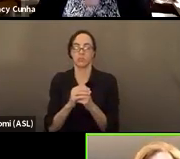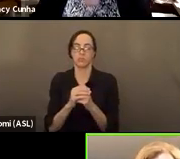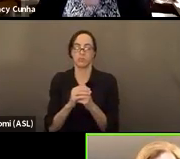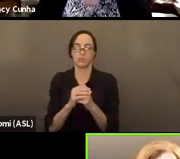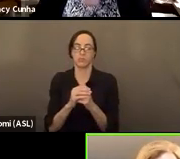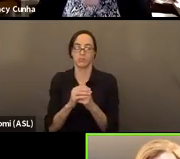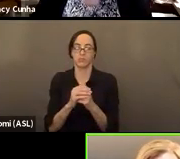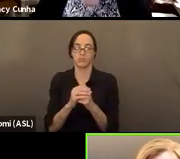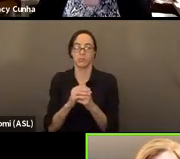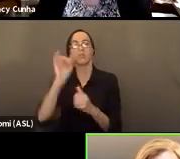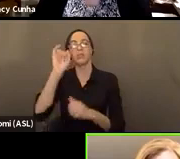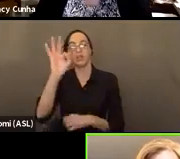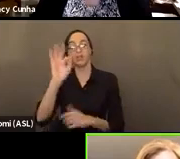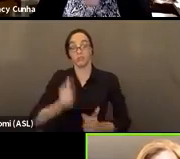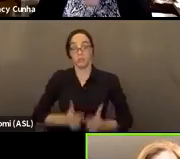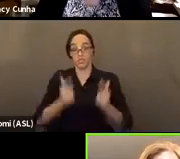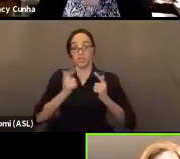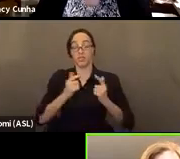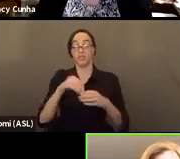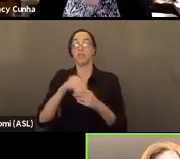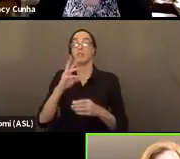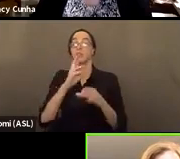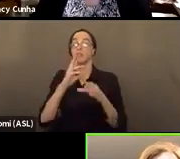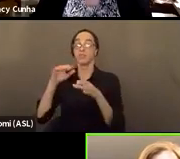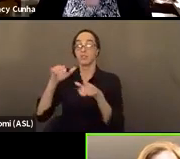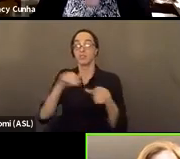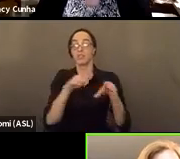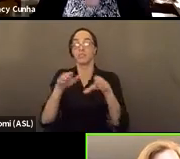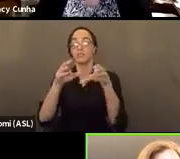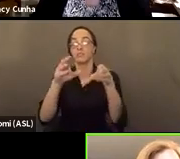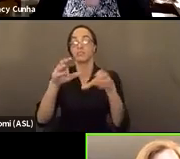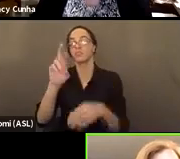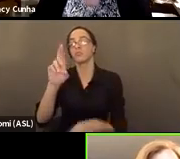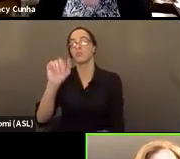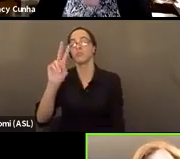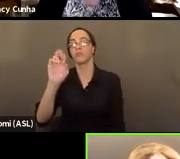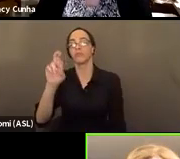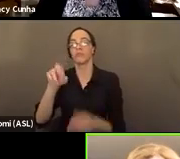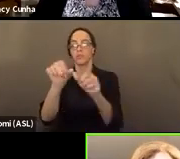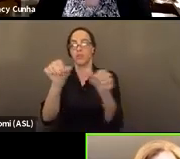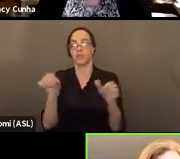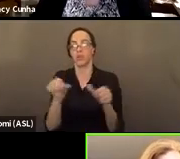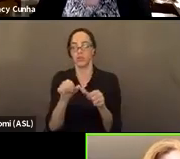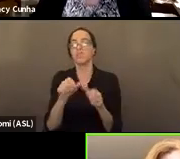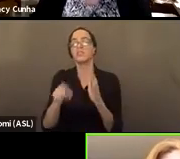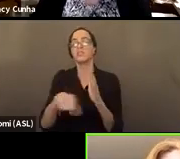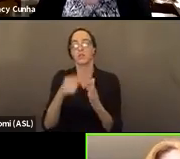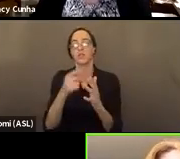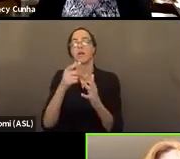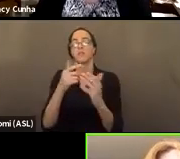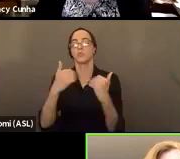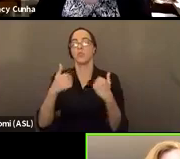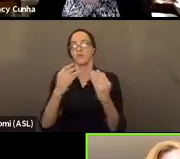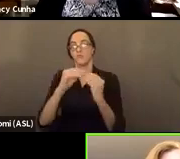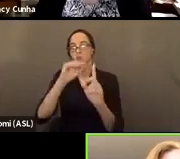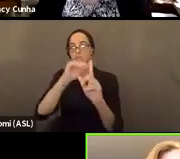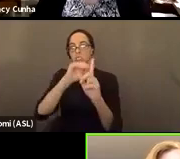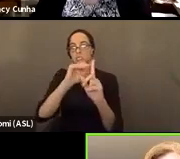we know when the storms are going to come prior to the wildfires as much but you also